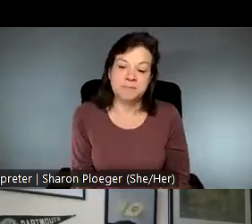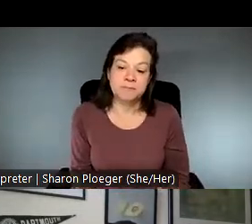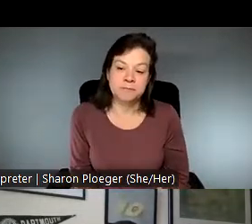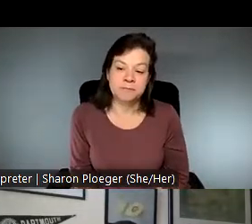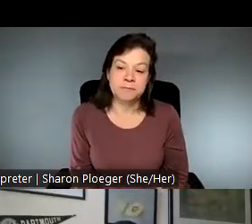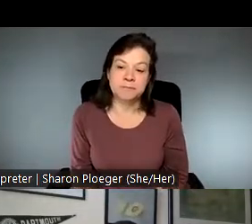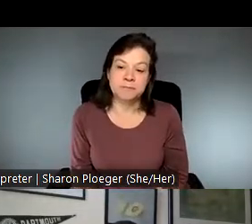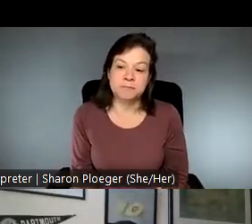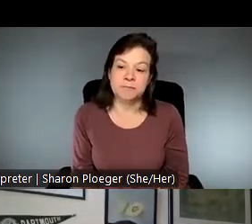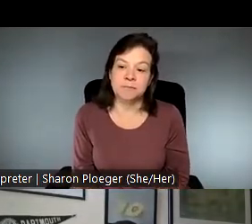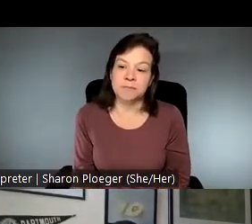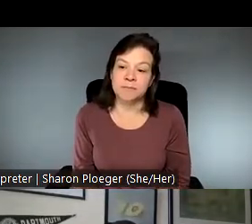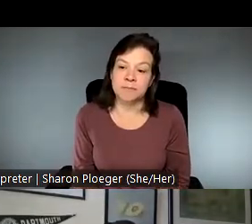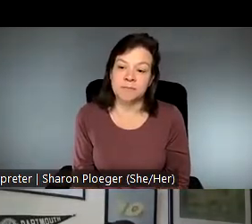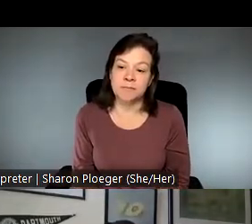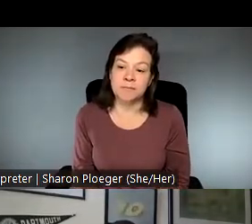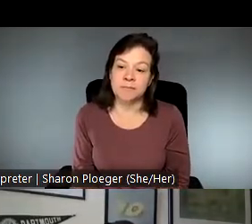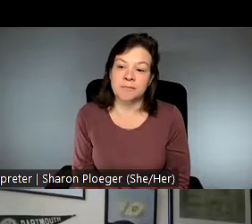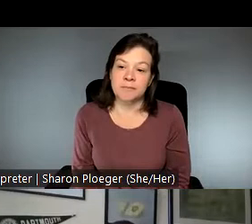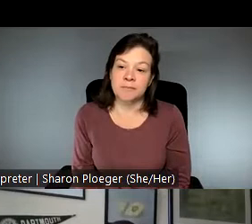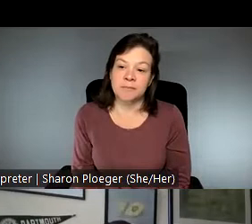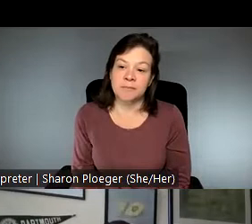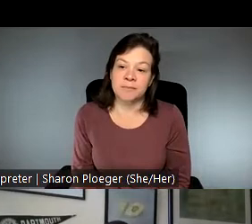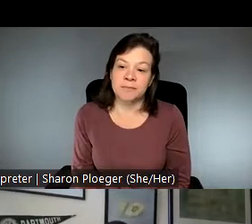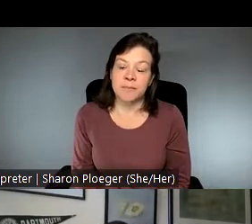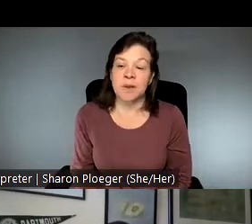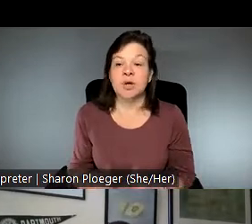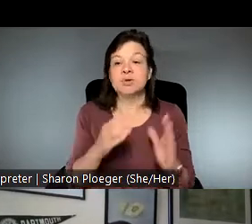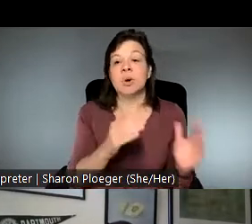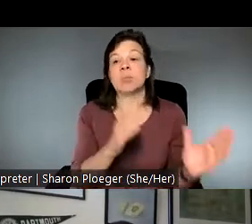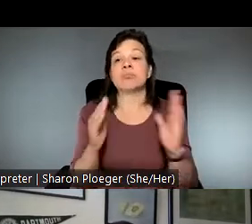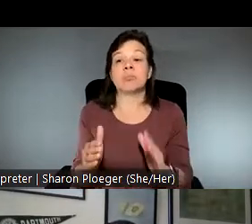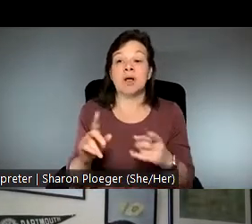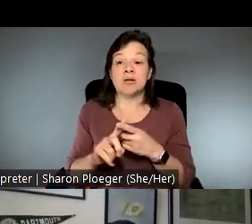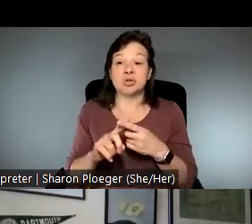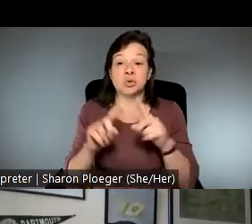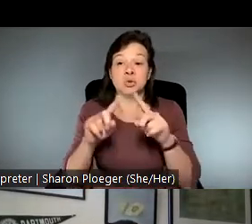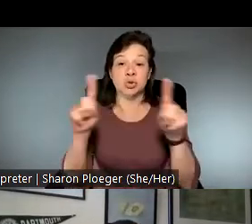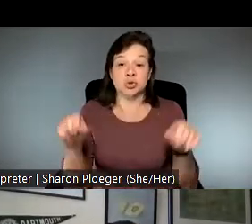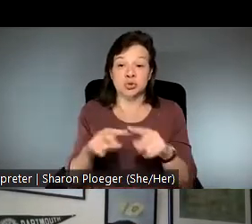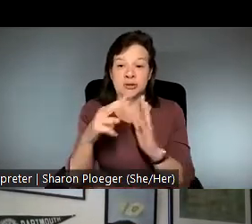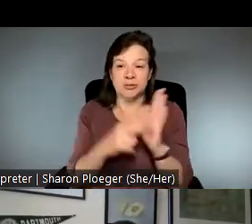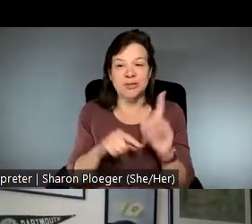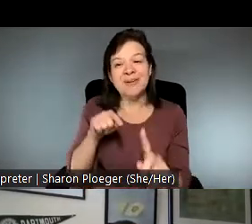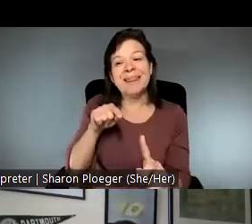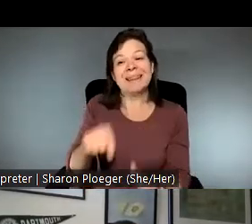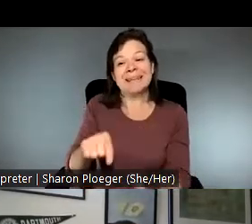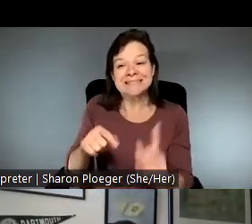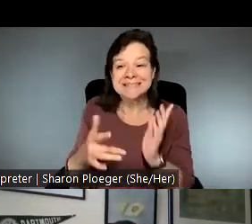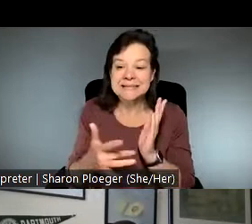So moving next to a screen reader, this is a technology which renders text